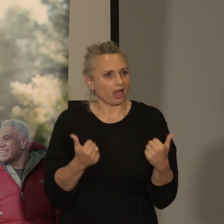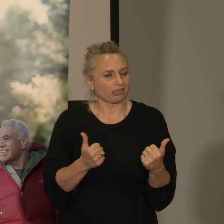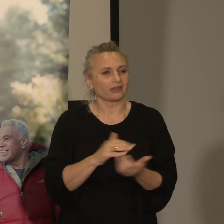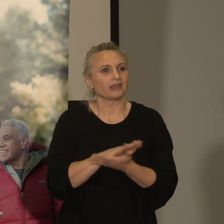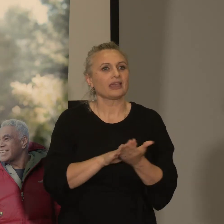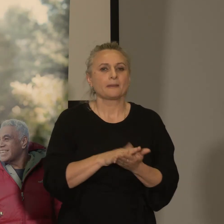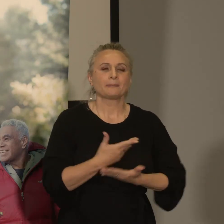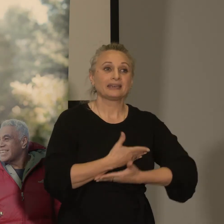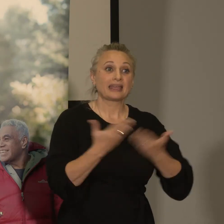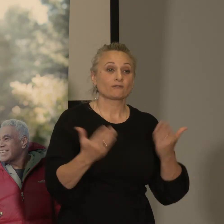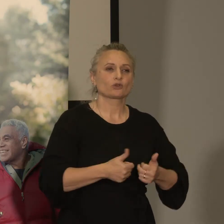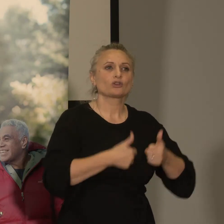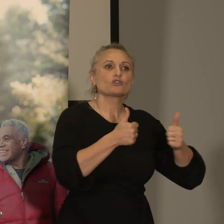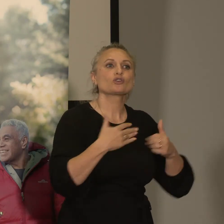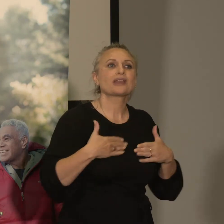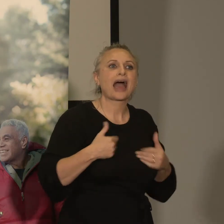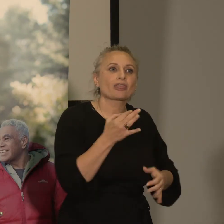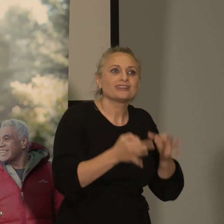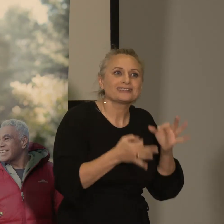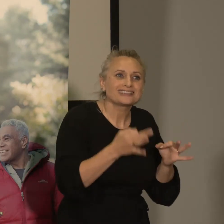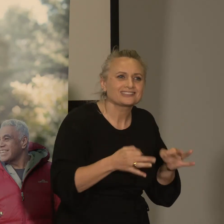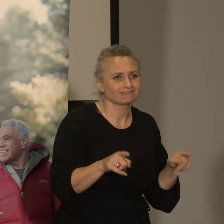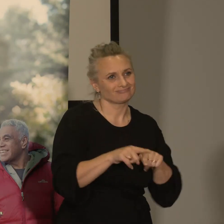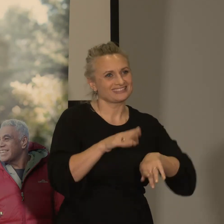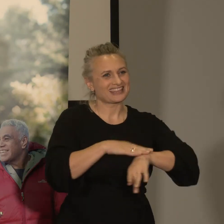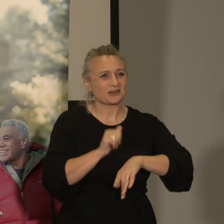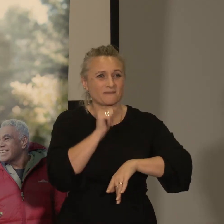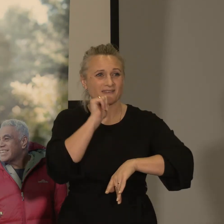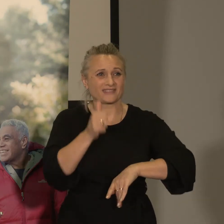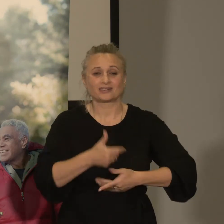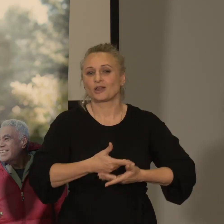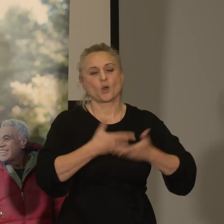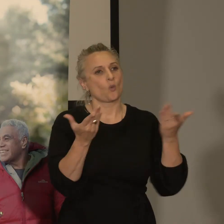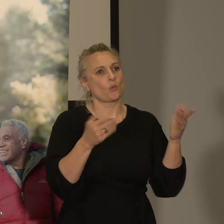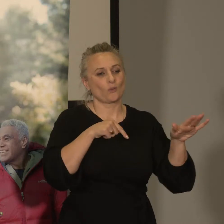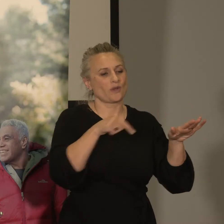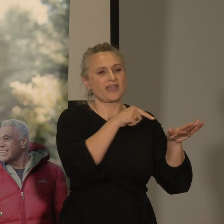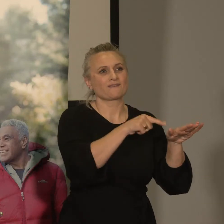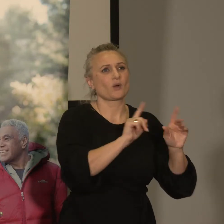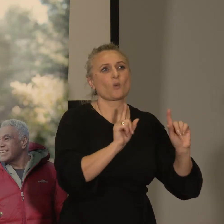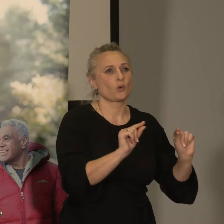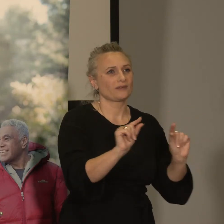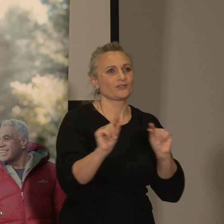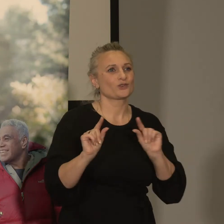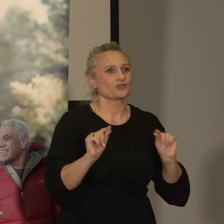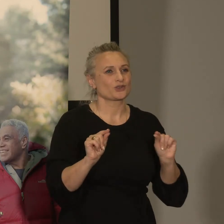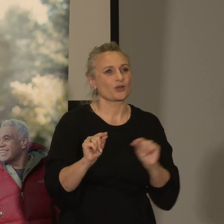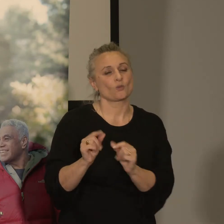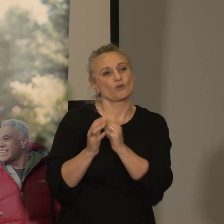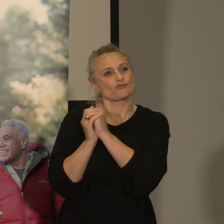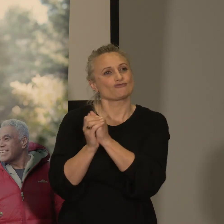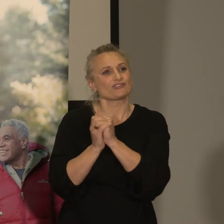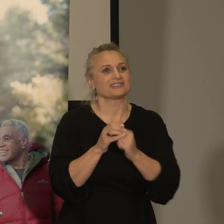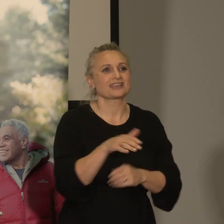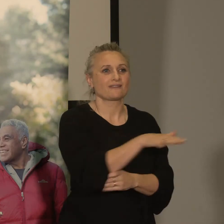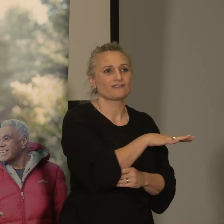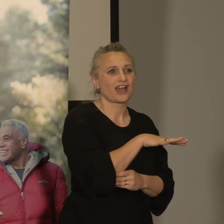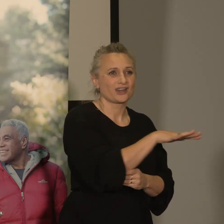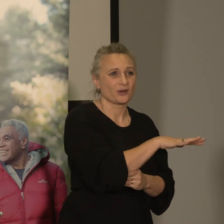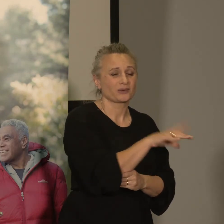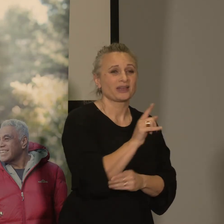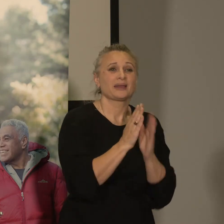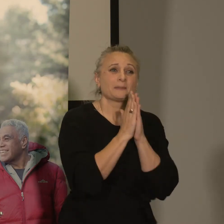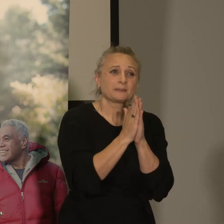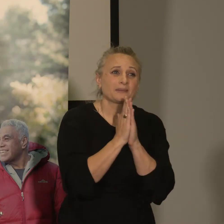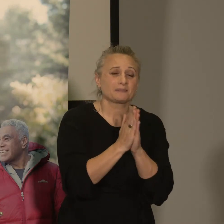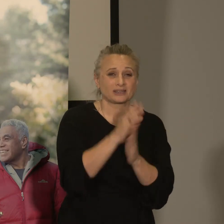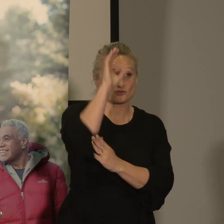to keep well by insuring